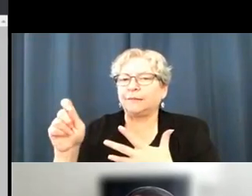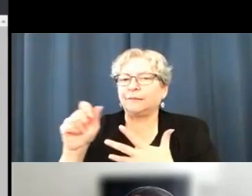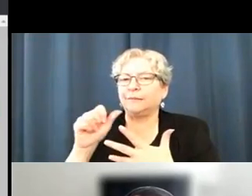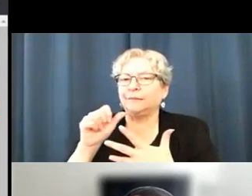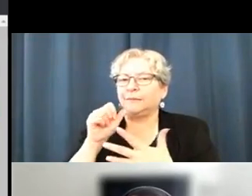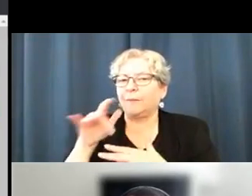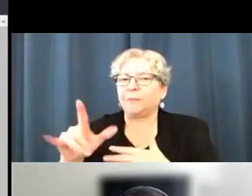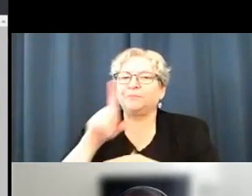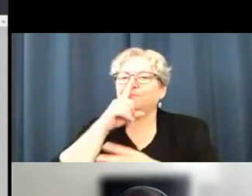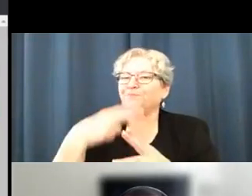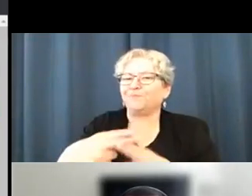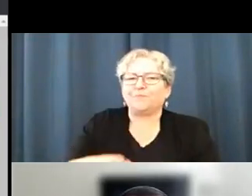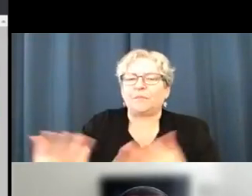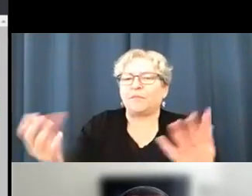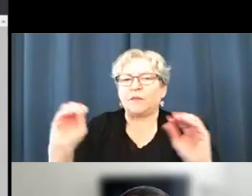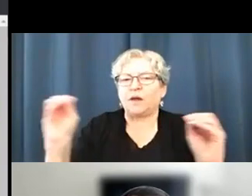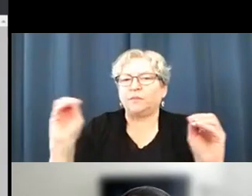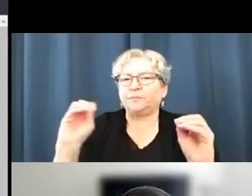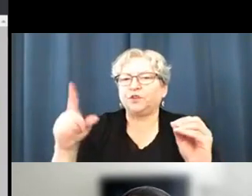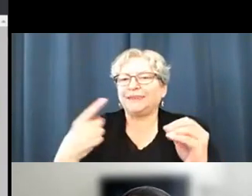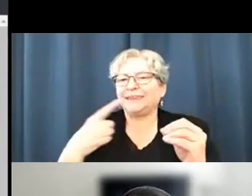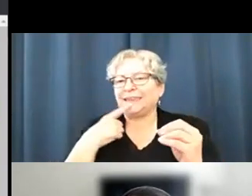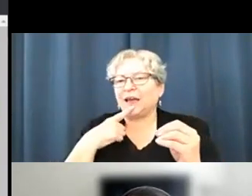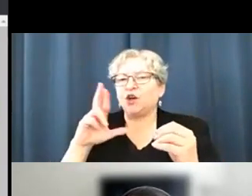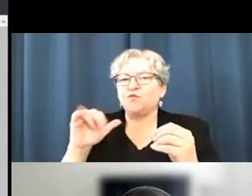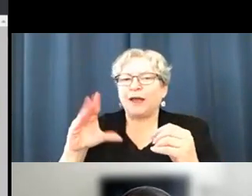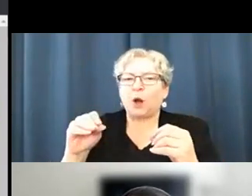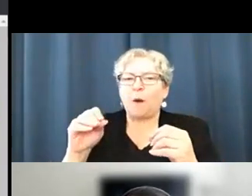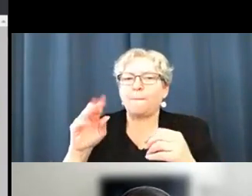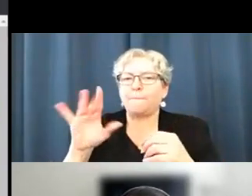or any other relevant information, all we get is radio button not checked, blank.